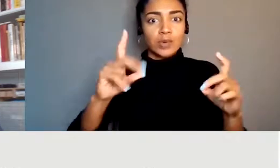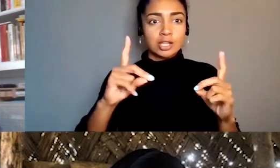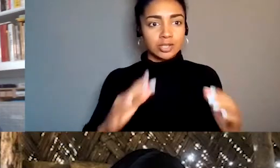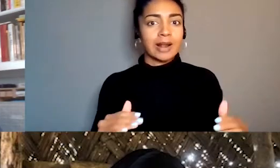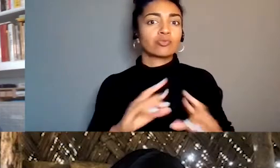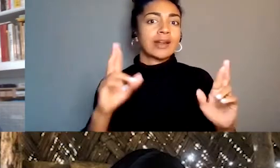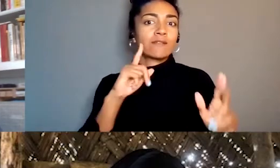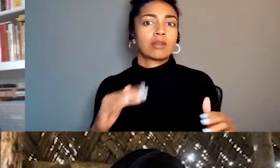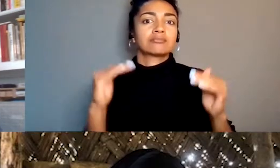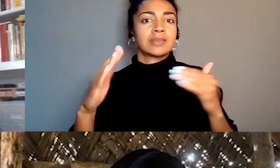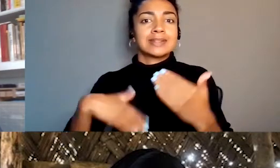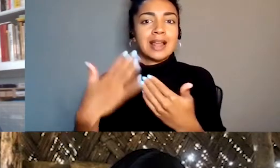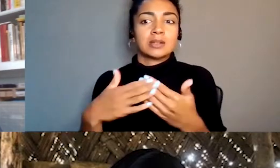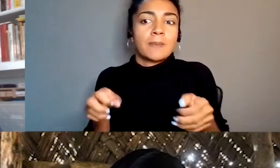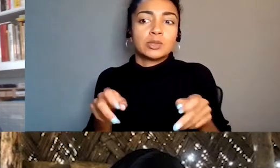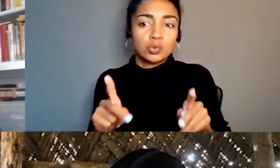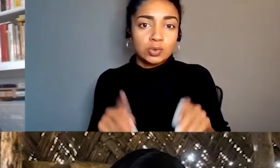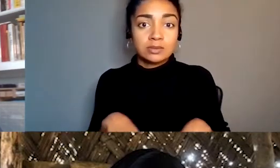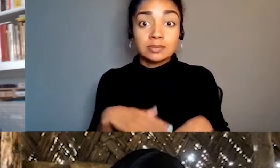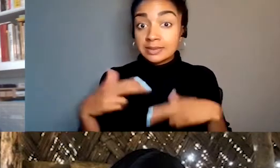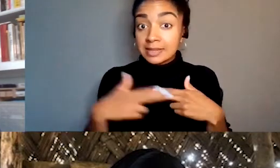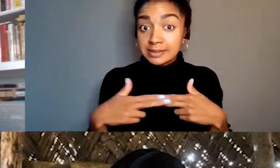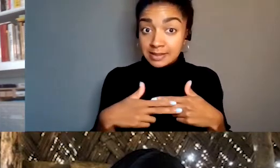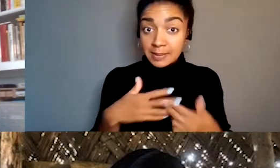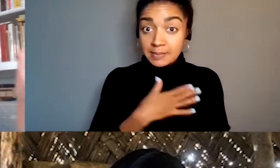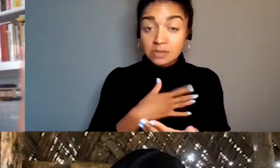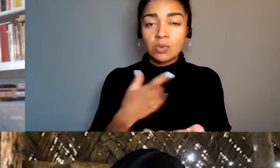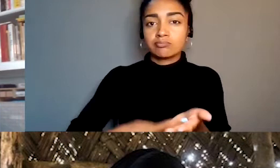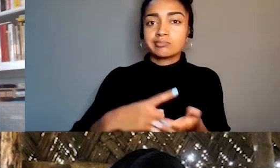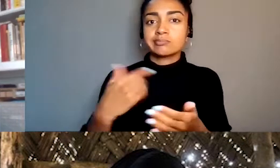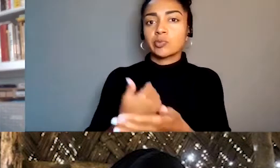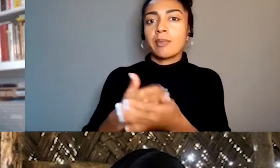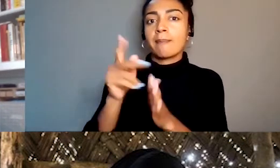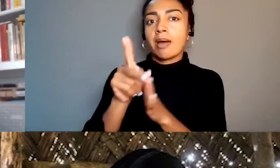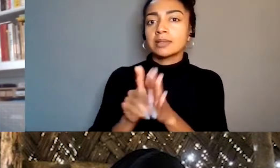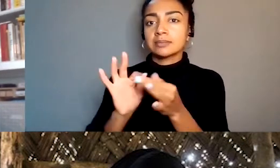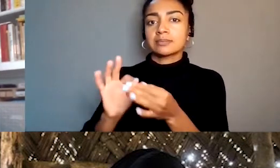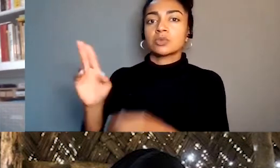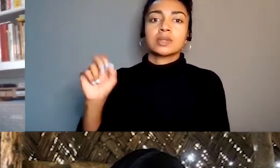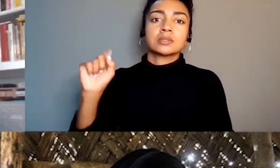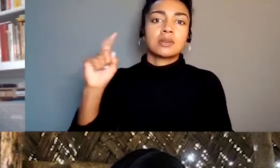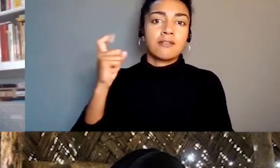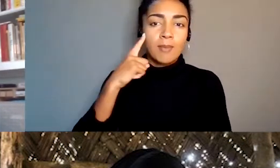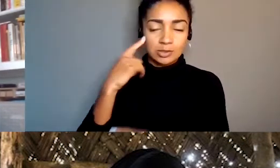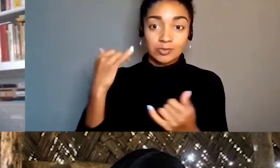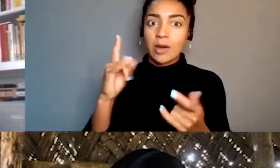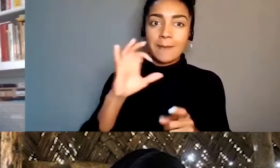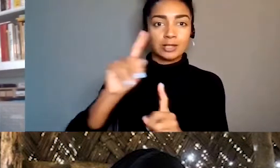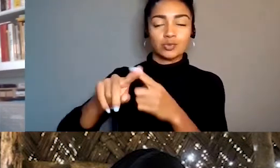government. So, I'm taking it back up to the policy level. The U.S. government will continue to lead, especially to promote, foundational learning